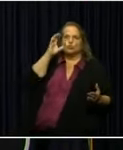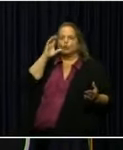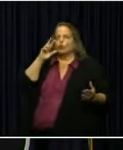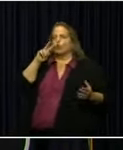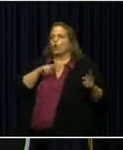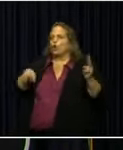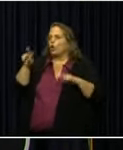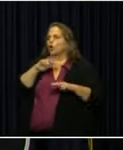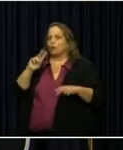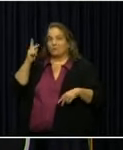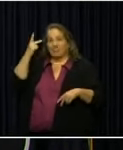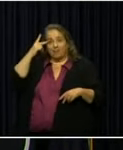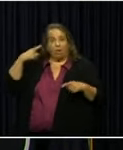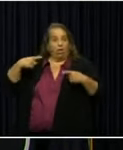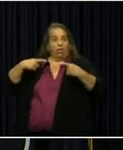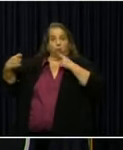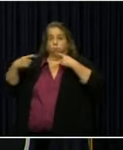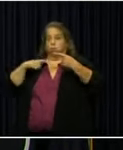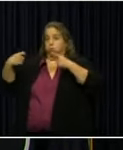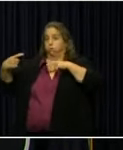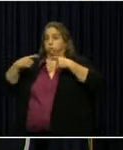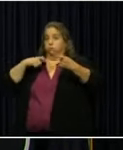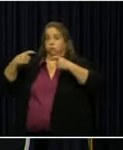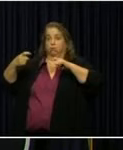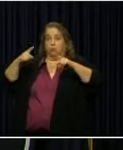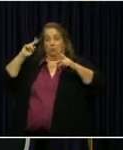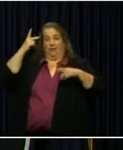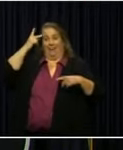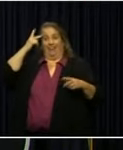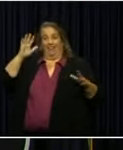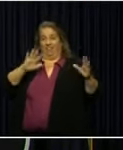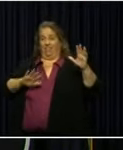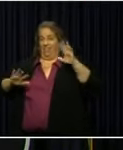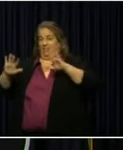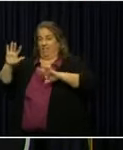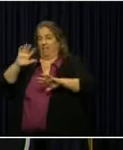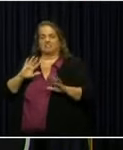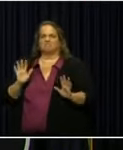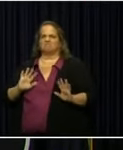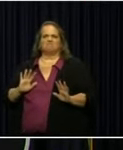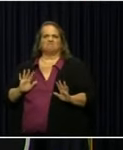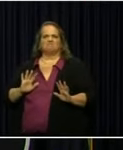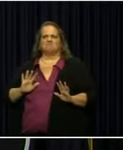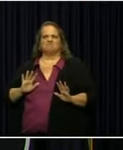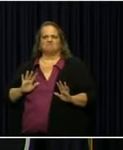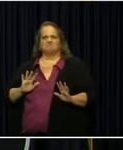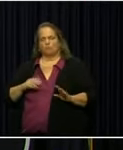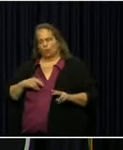THERE'S A SURGE. BUT WE'RE IN DIALOGUE WITH THEM, I'LL IN DIALOGUE WITH THEM TO